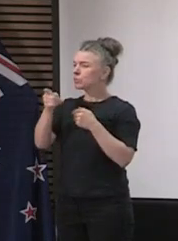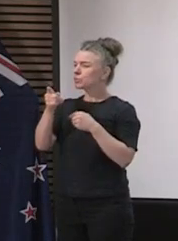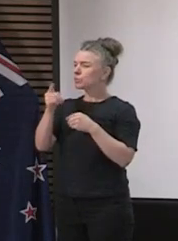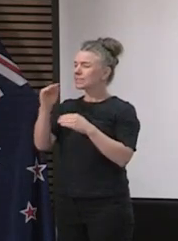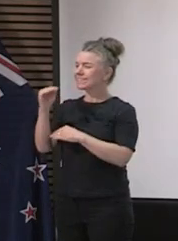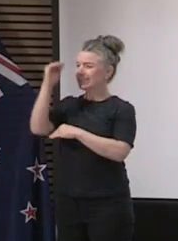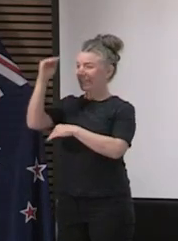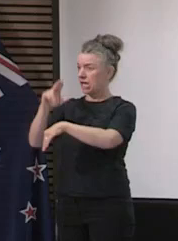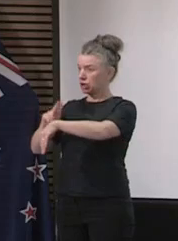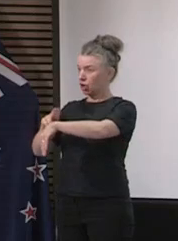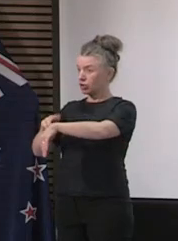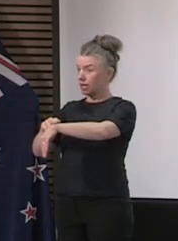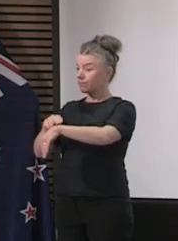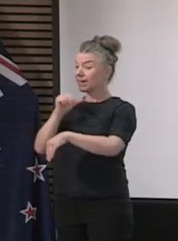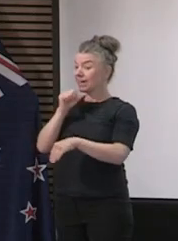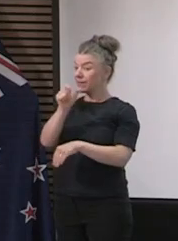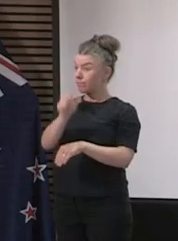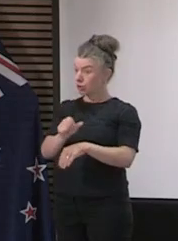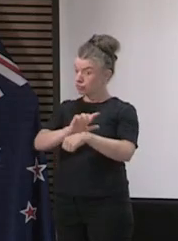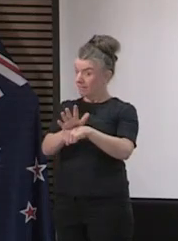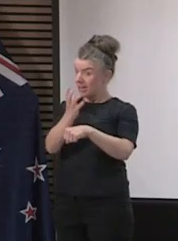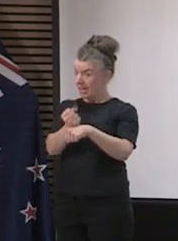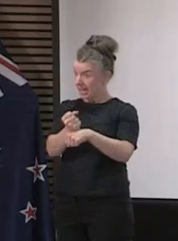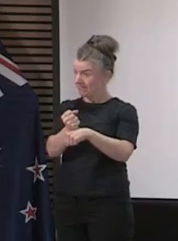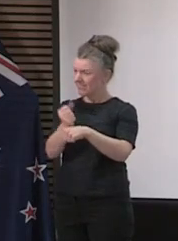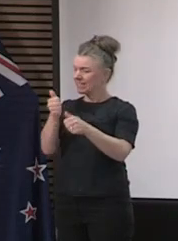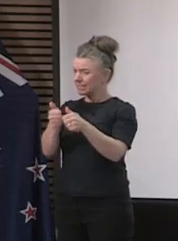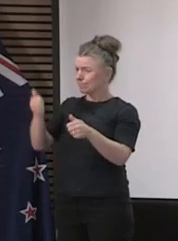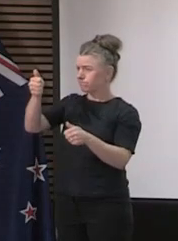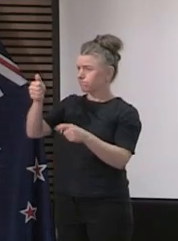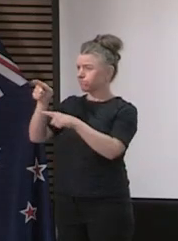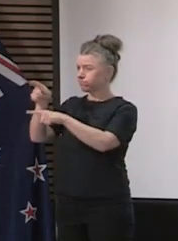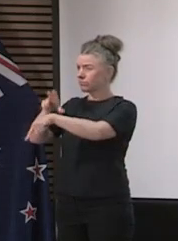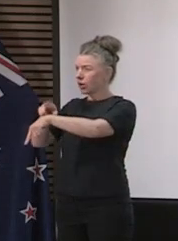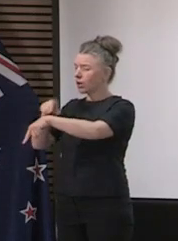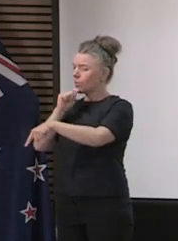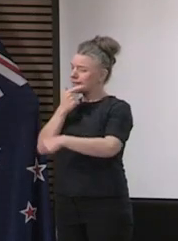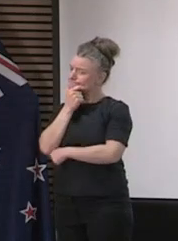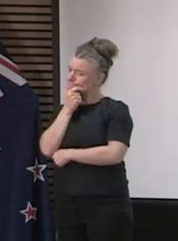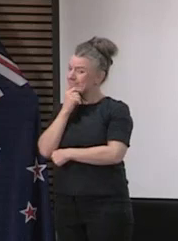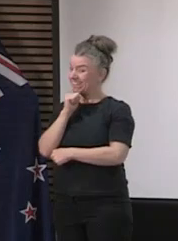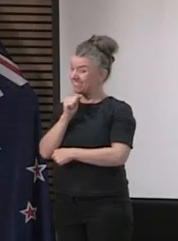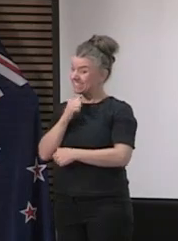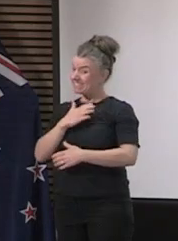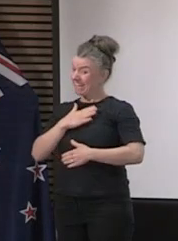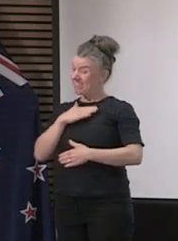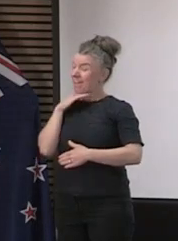on our website. That will be at the discretion of the senior clinician if a person